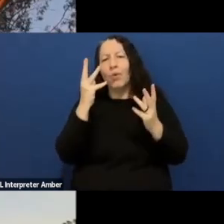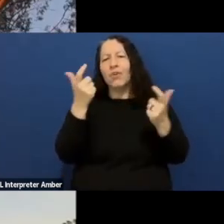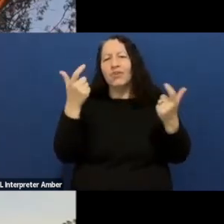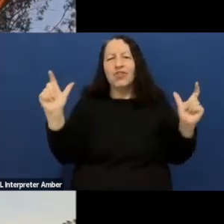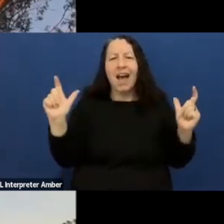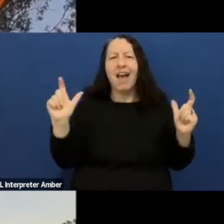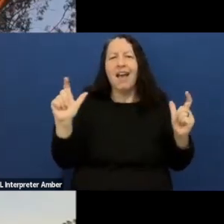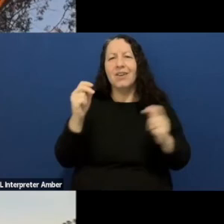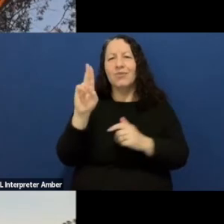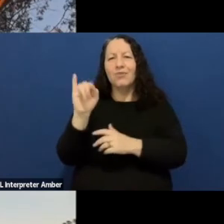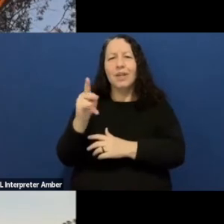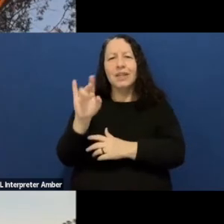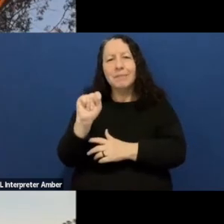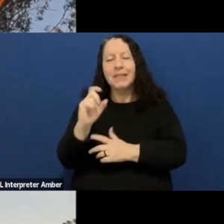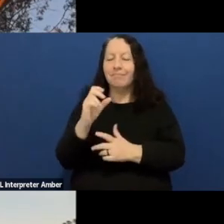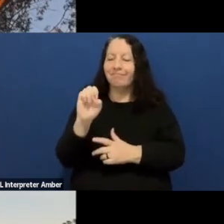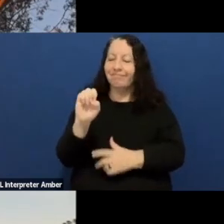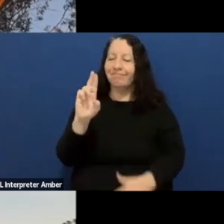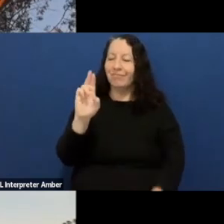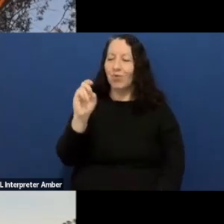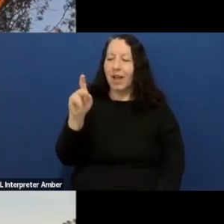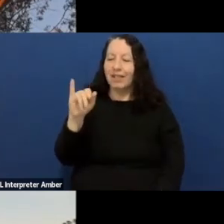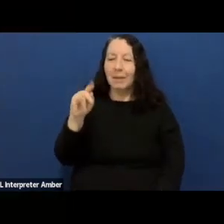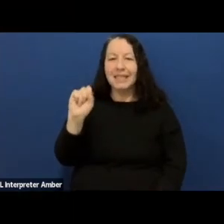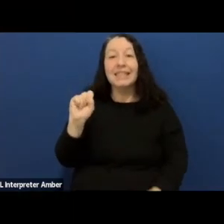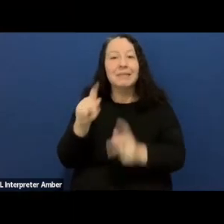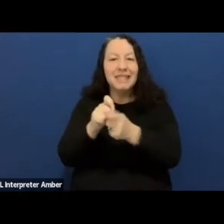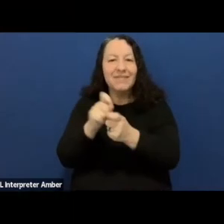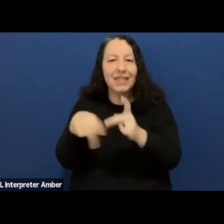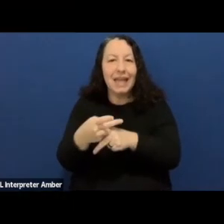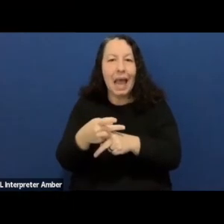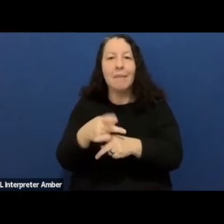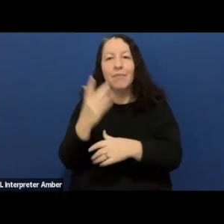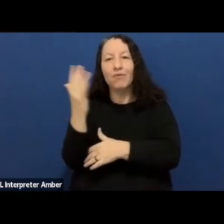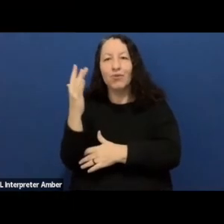There is a gorgeous, giant eucalyptus tree that lost a limb in a 2020